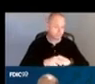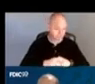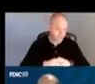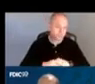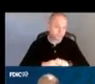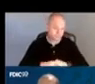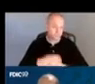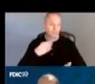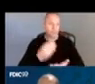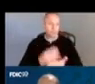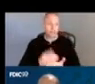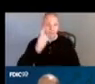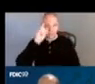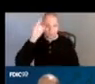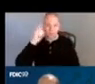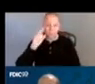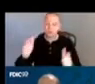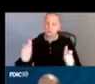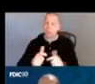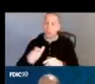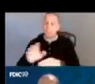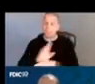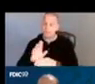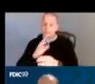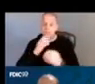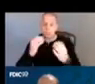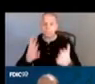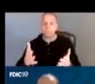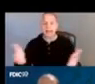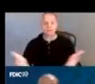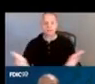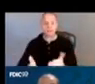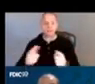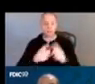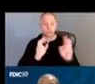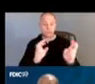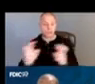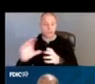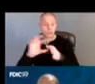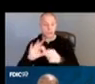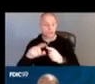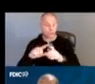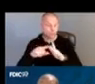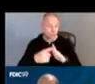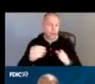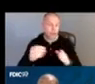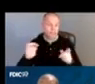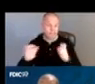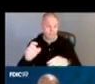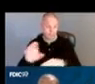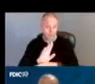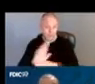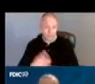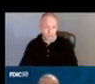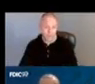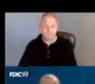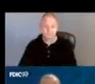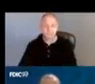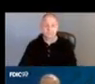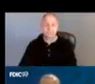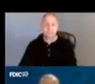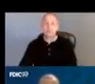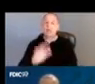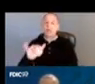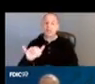small business related to starting and managing a business. It was developed jointly by the